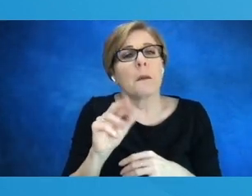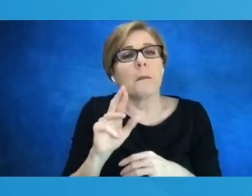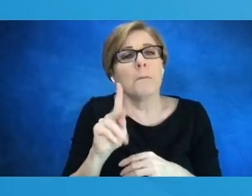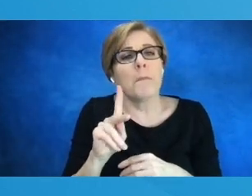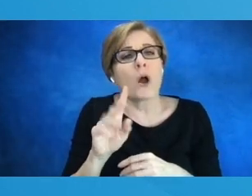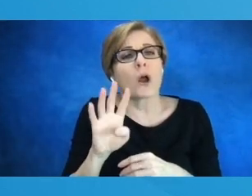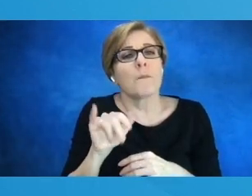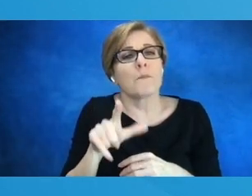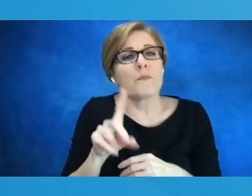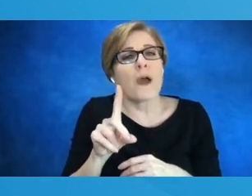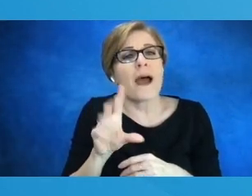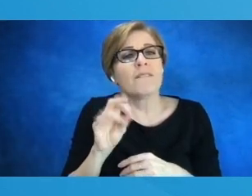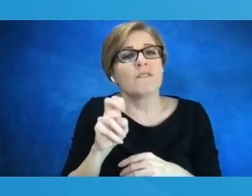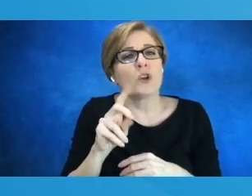Who is telling that history?